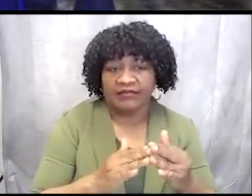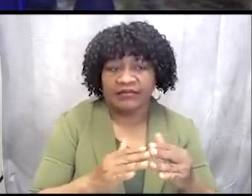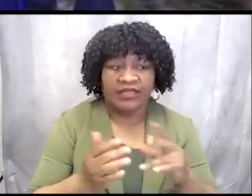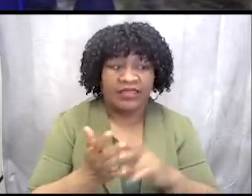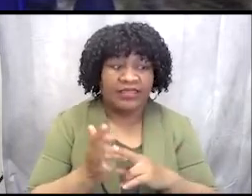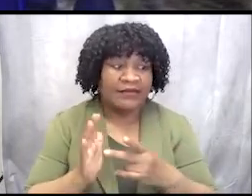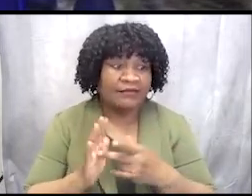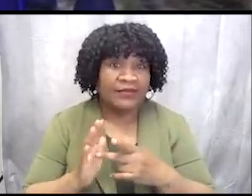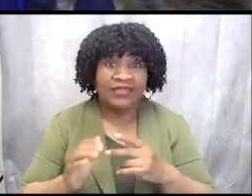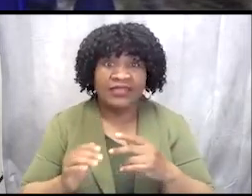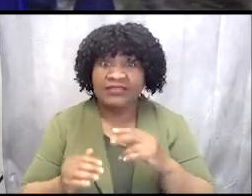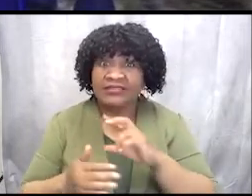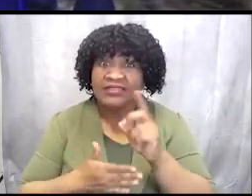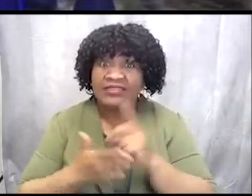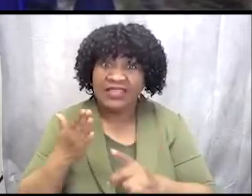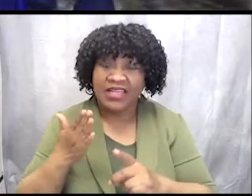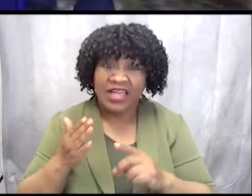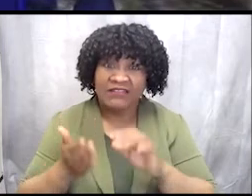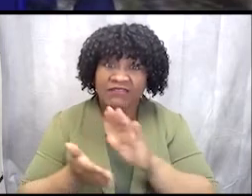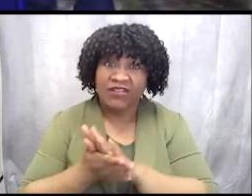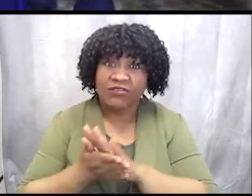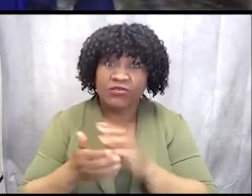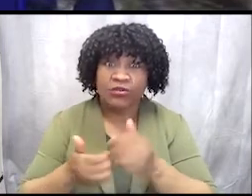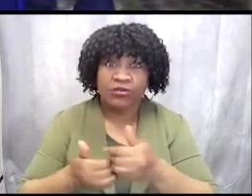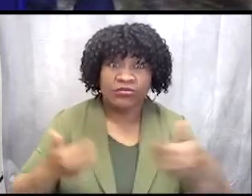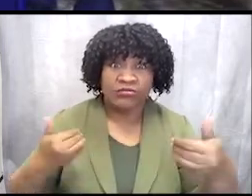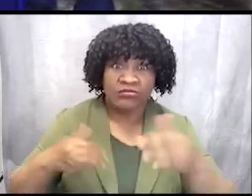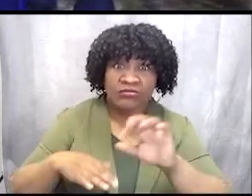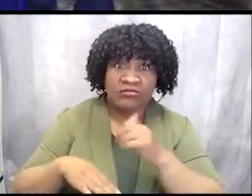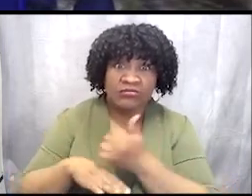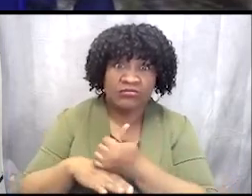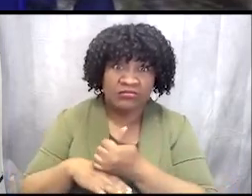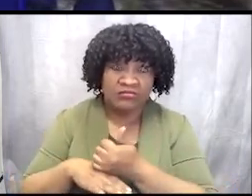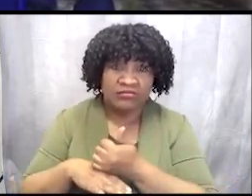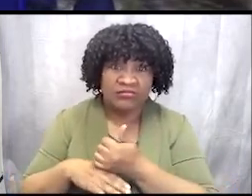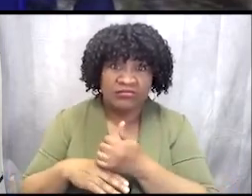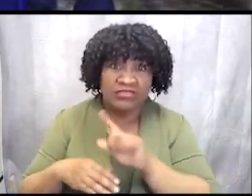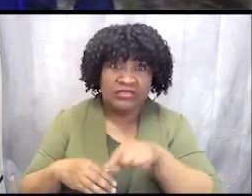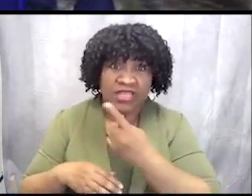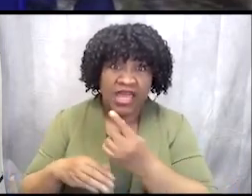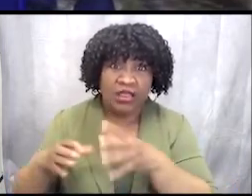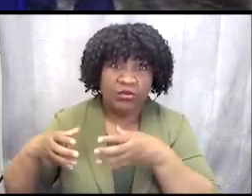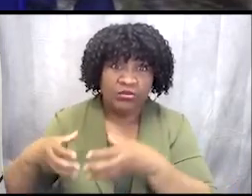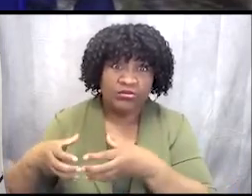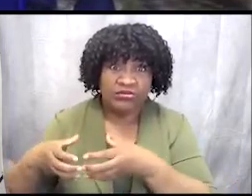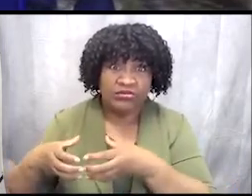They were never designed to simply exists as silos within a community.